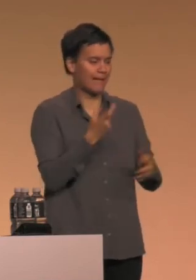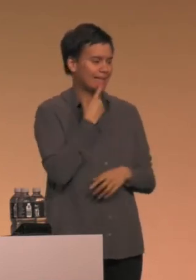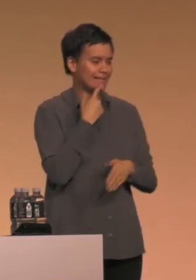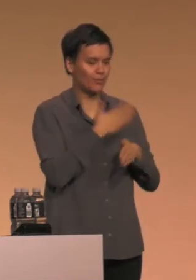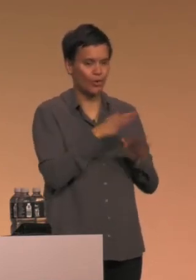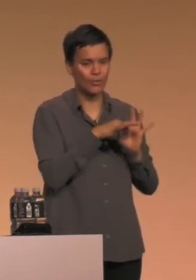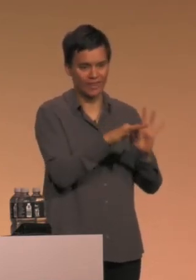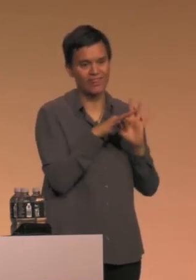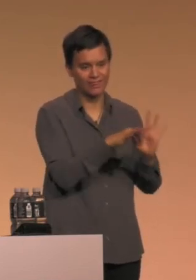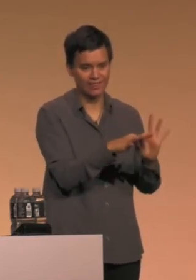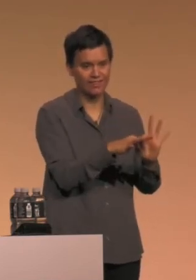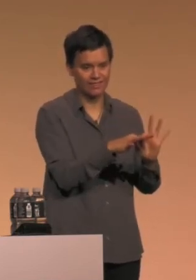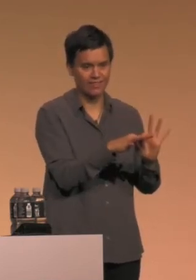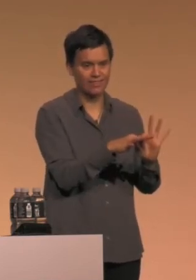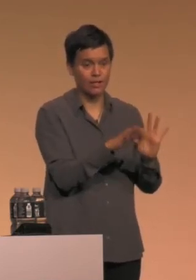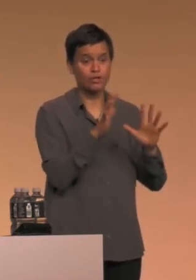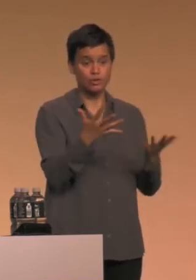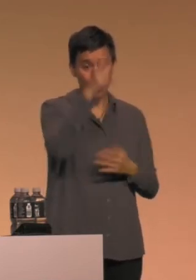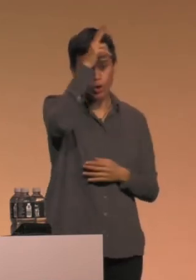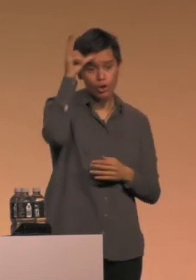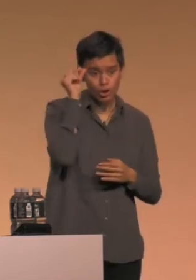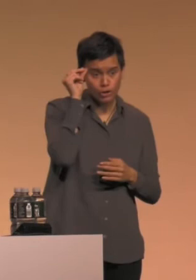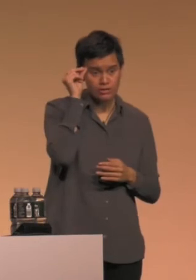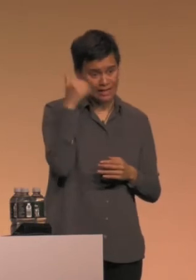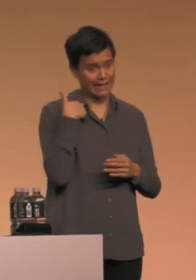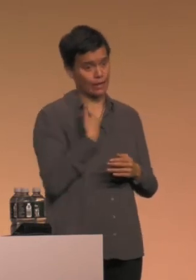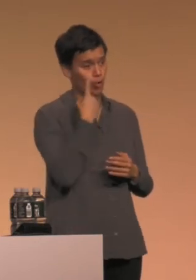For that reason, we must ensure that nurses look after their own well-being and that we